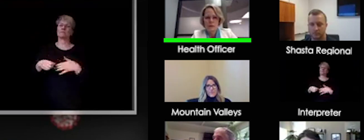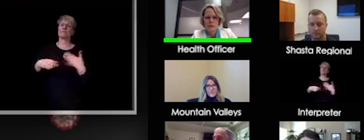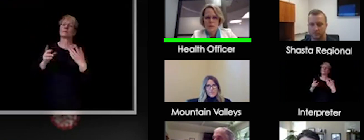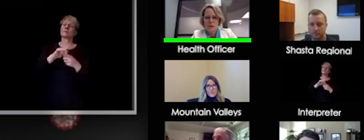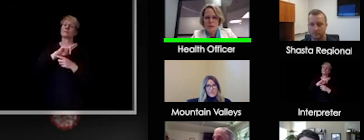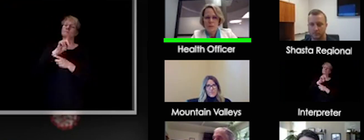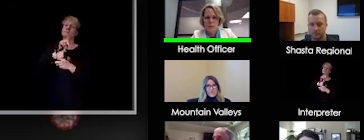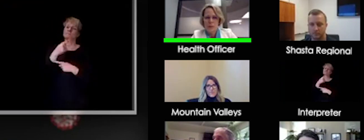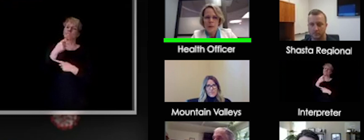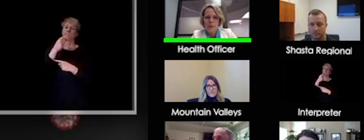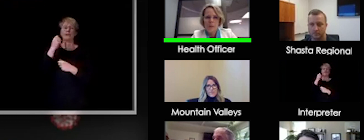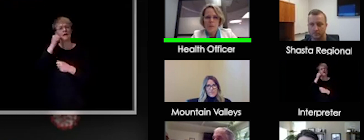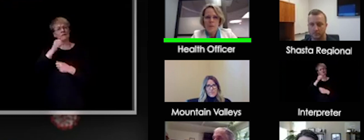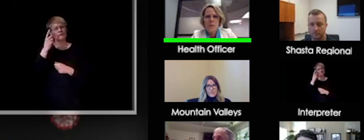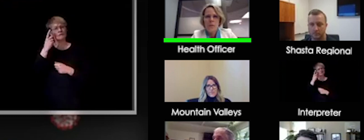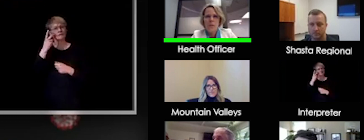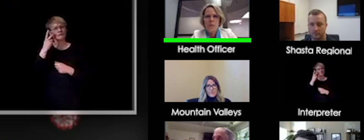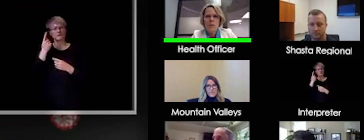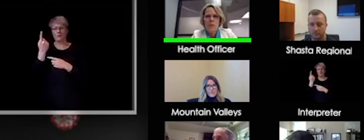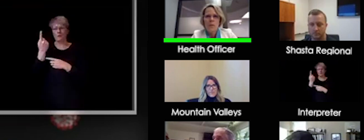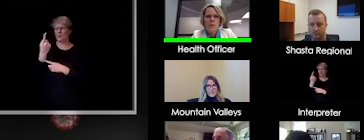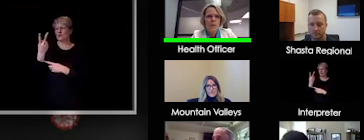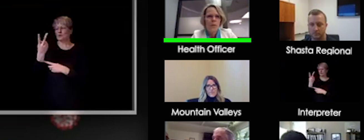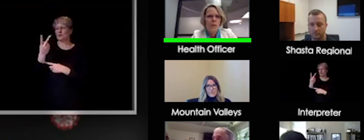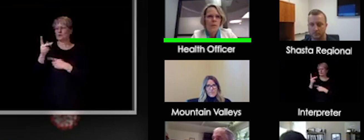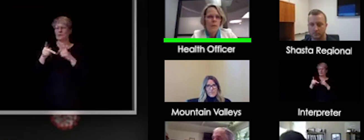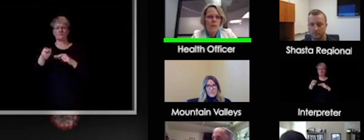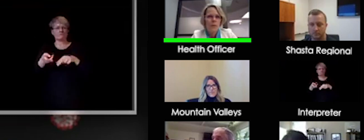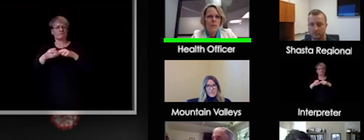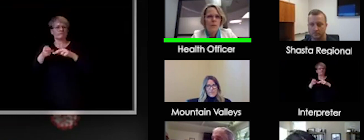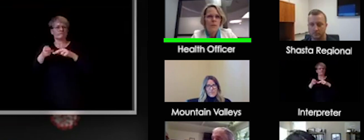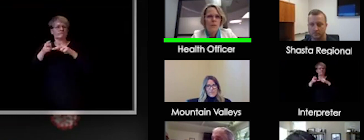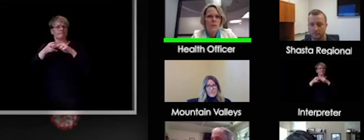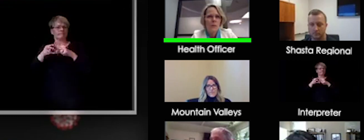the threshold where you get worried about the number of cases?